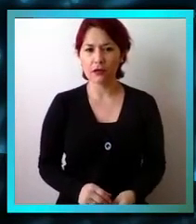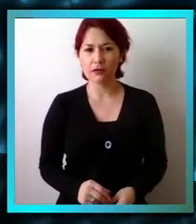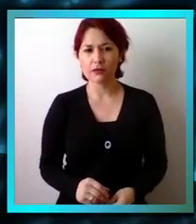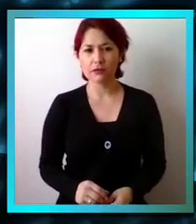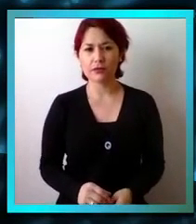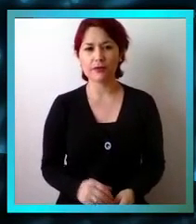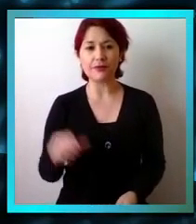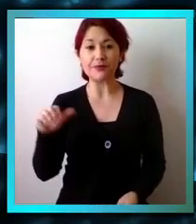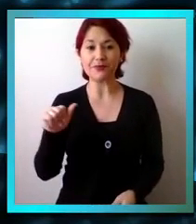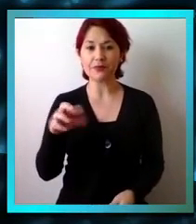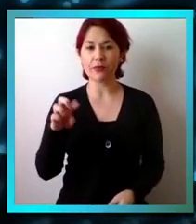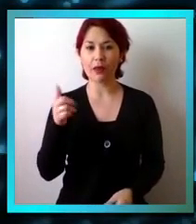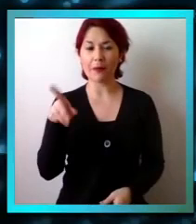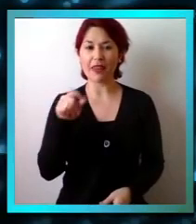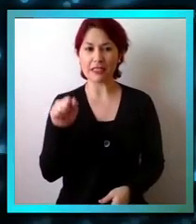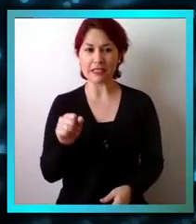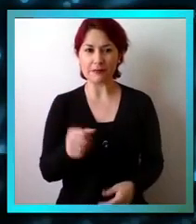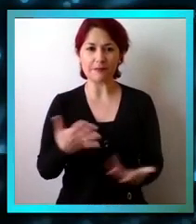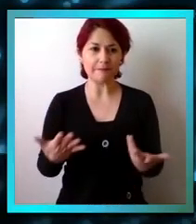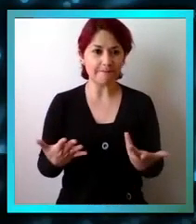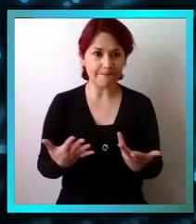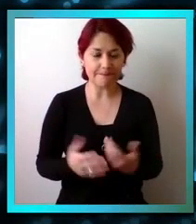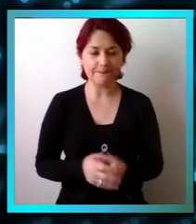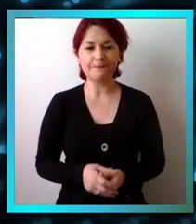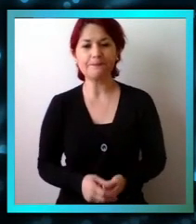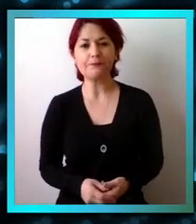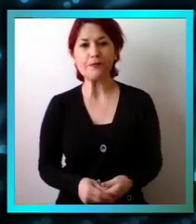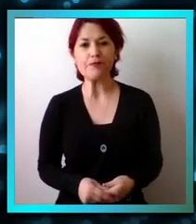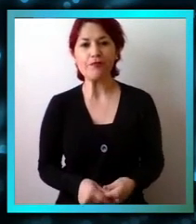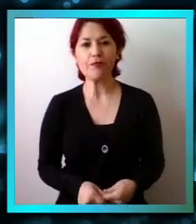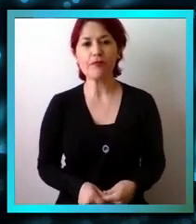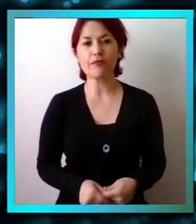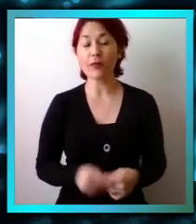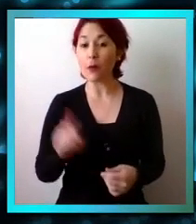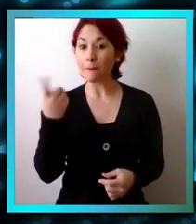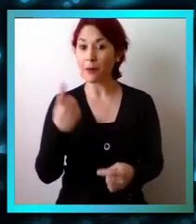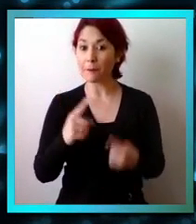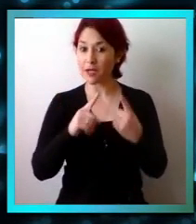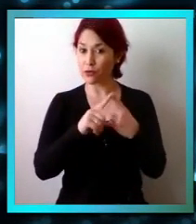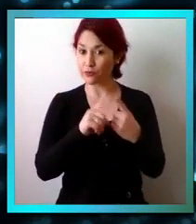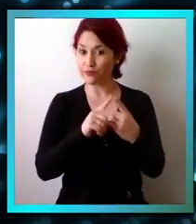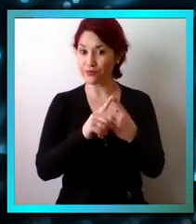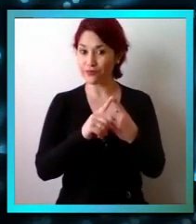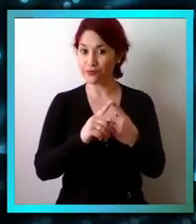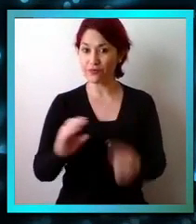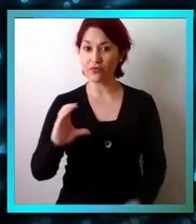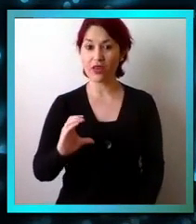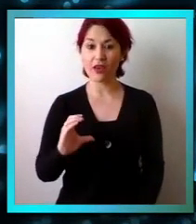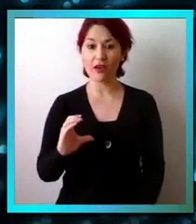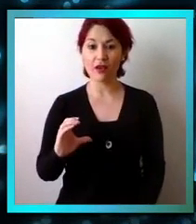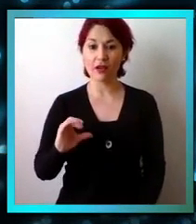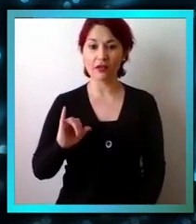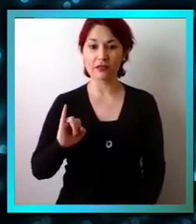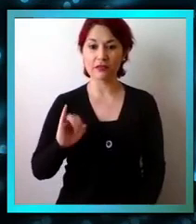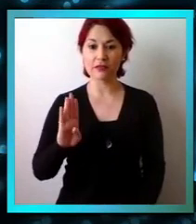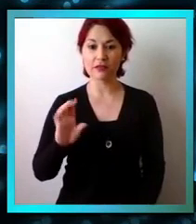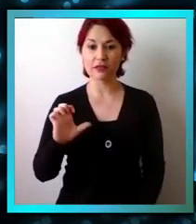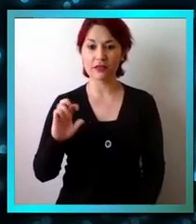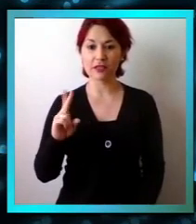crime and the cyber crime is it's a global problem uh so every day we receive more than 400 000